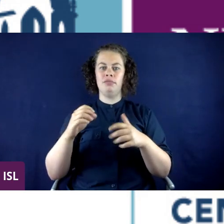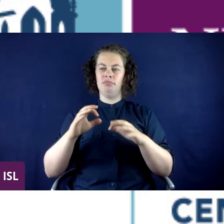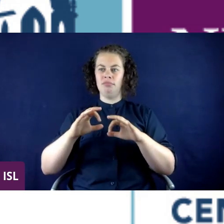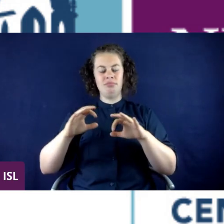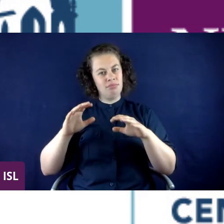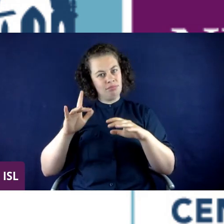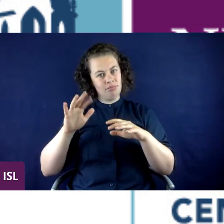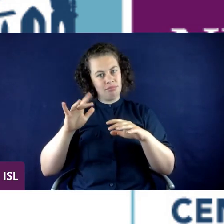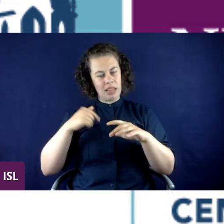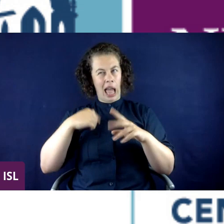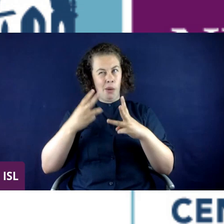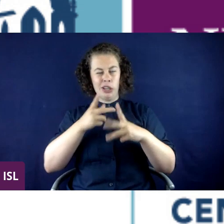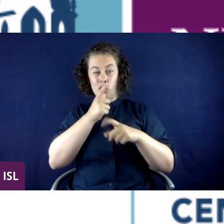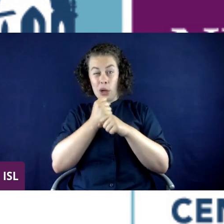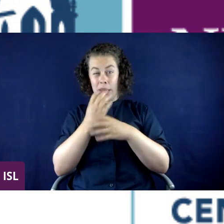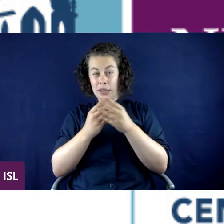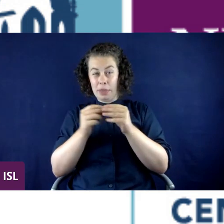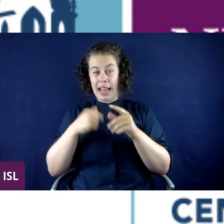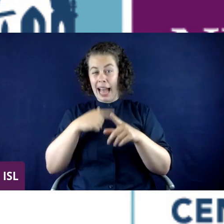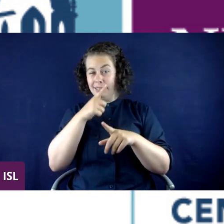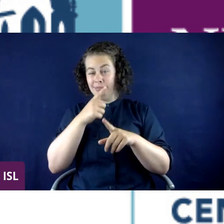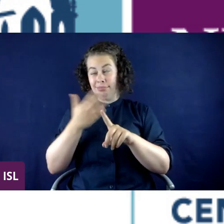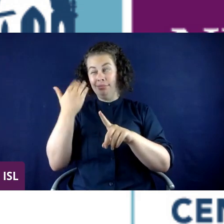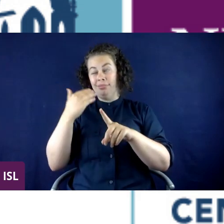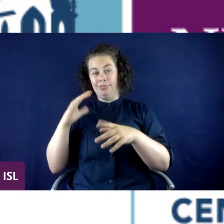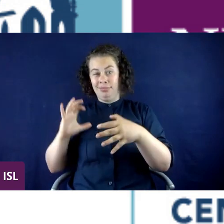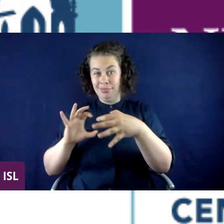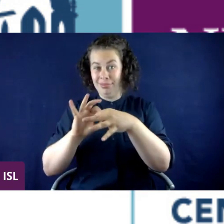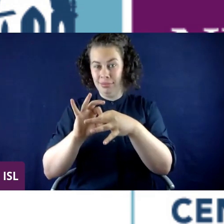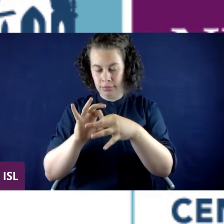This initiative is to have